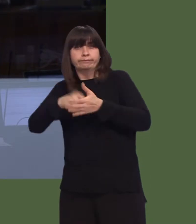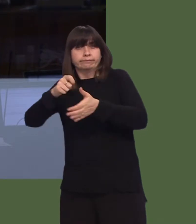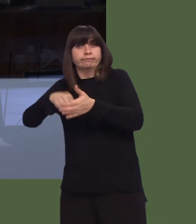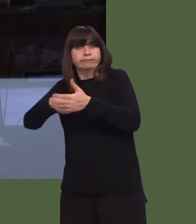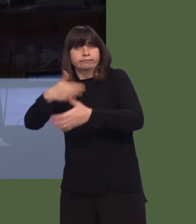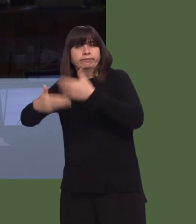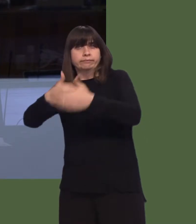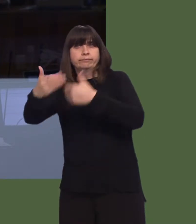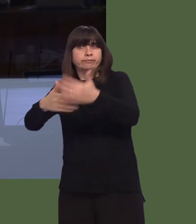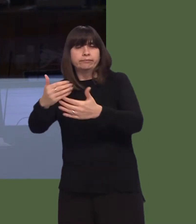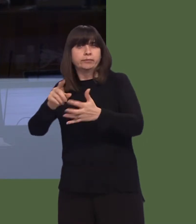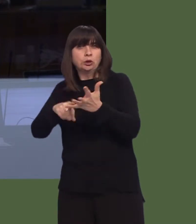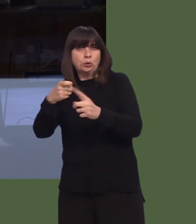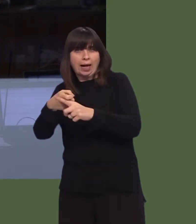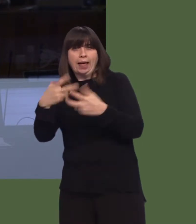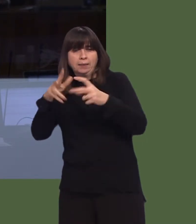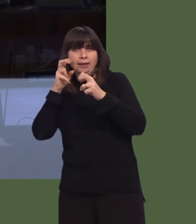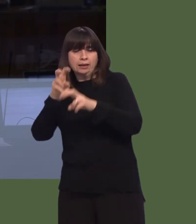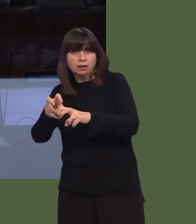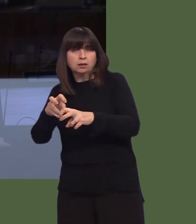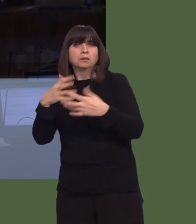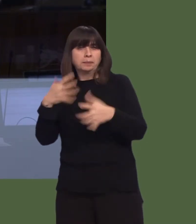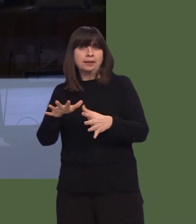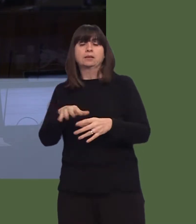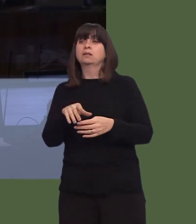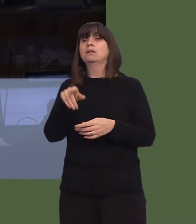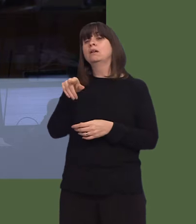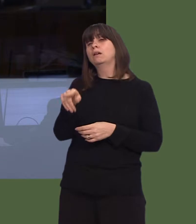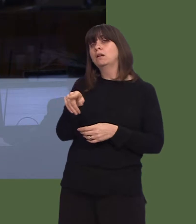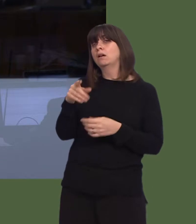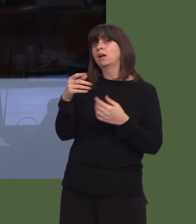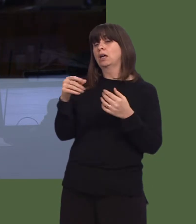through some of the information that the UN has provided, that there's a lack of up-to-date